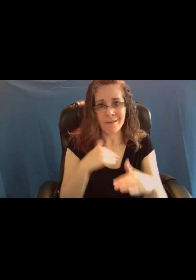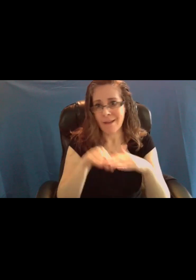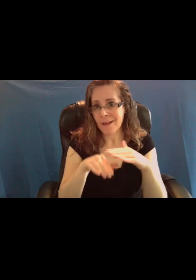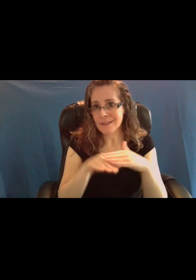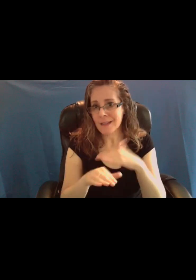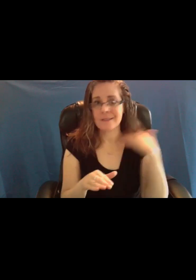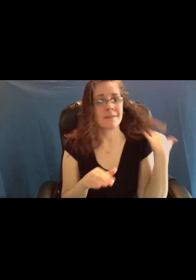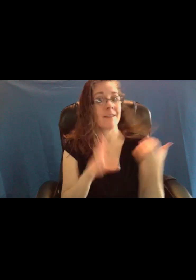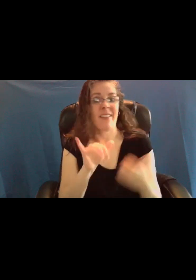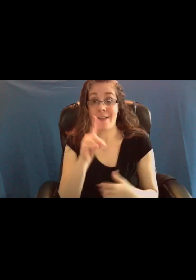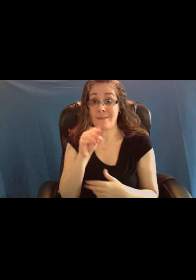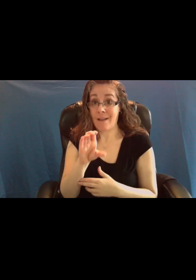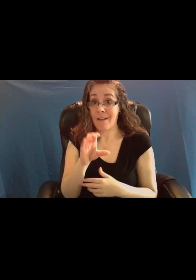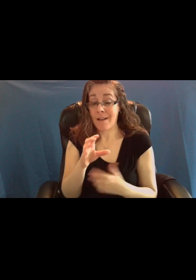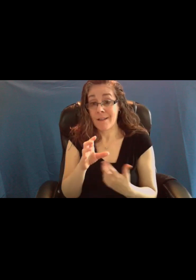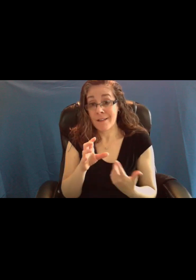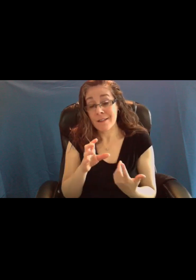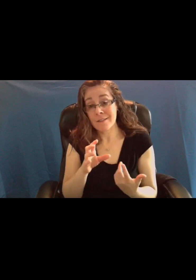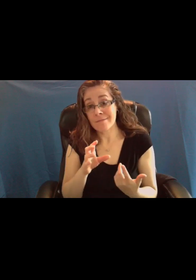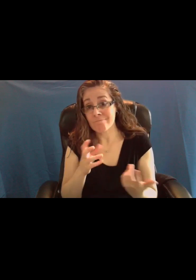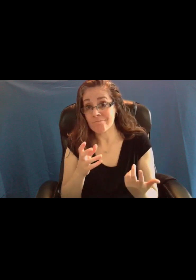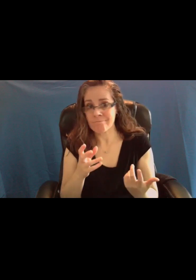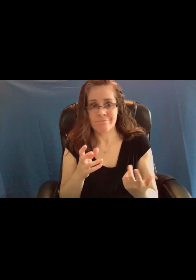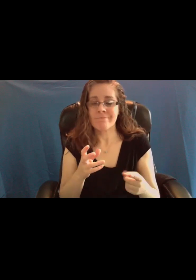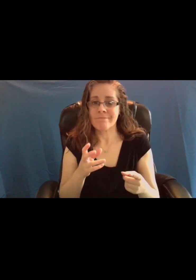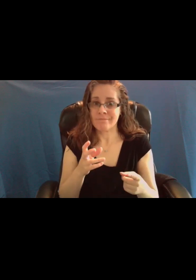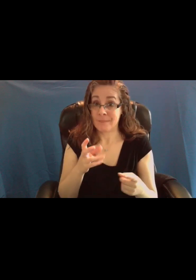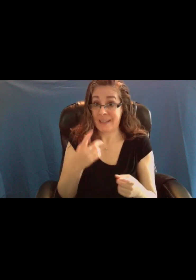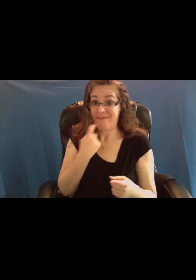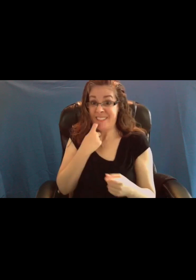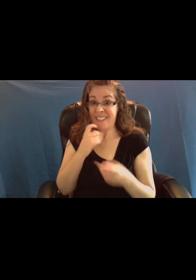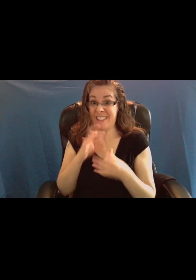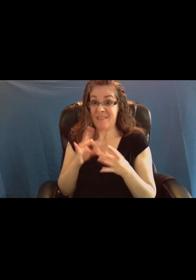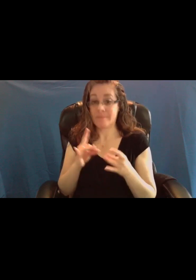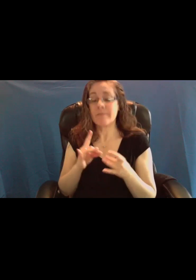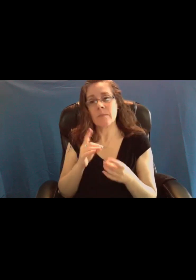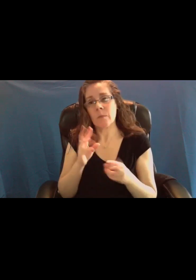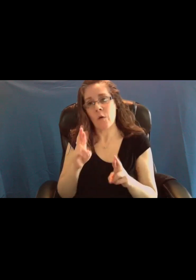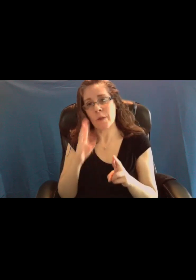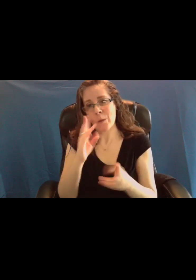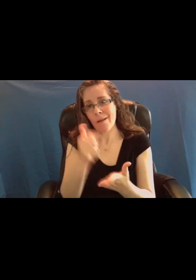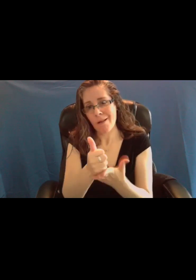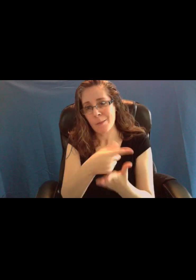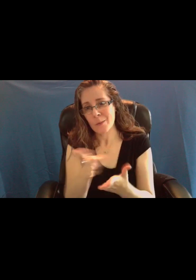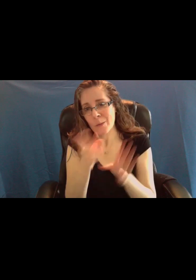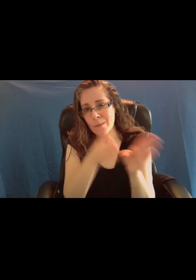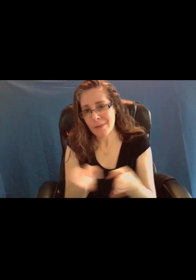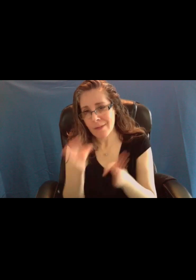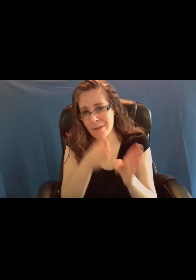will be helpful for you in that, if people want to use it as a resource. In cases where it is really impossible to make materials